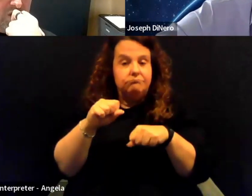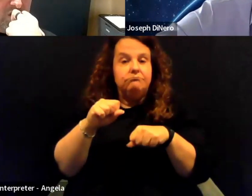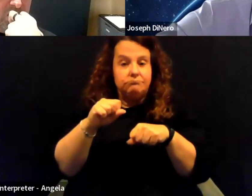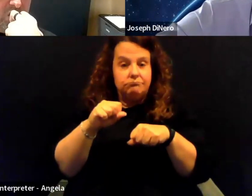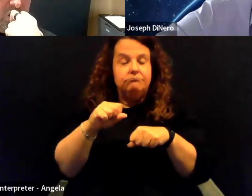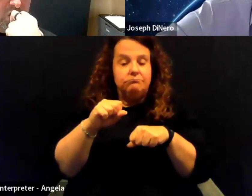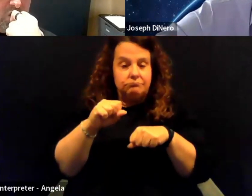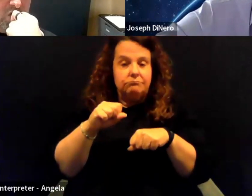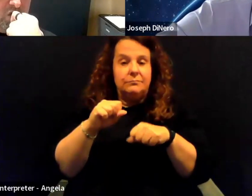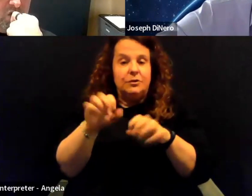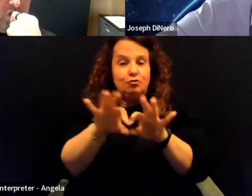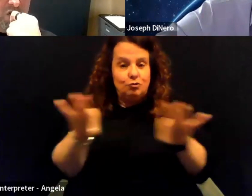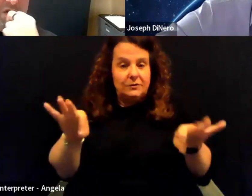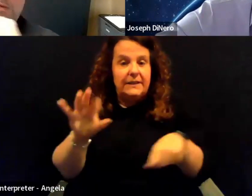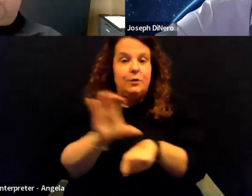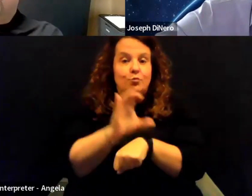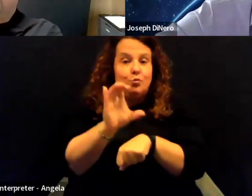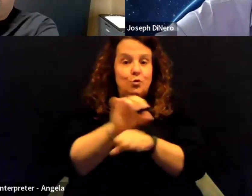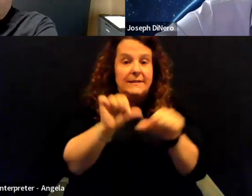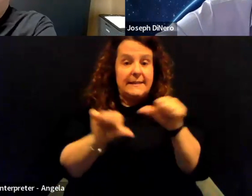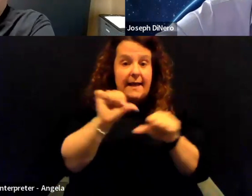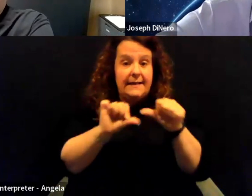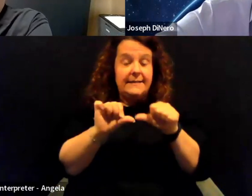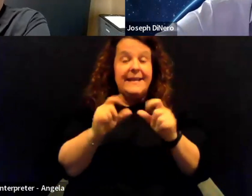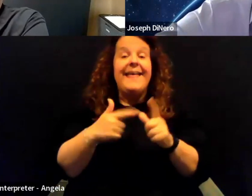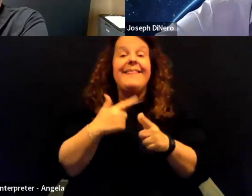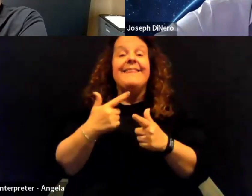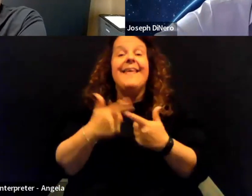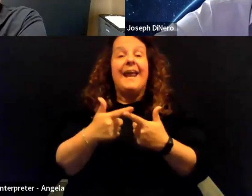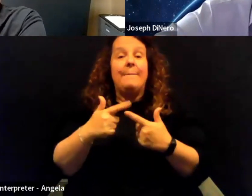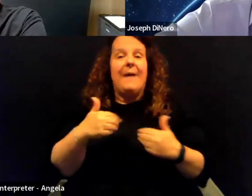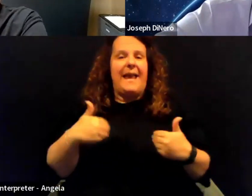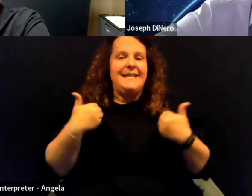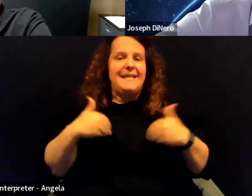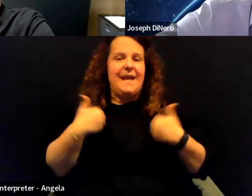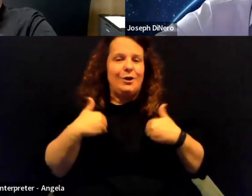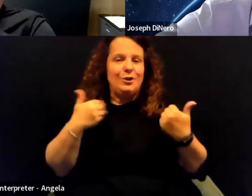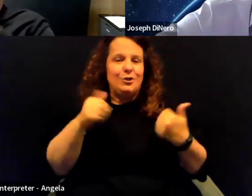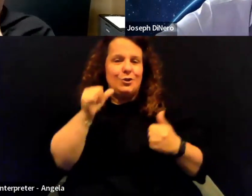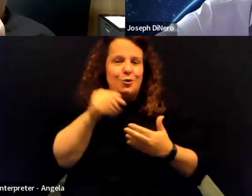, and then my youngest daughter was born and that kind of sidetracked that for a while.